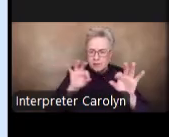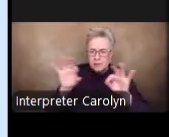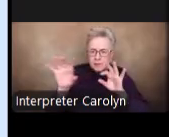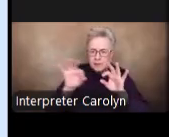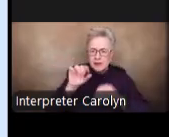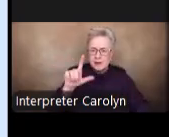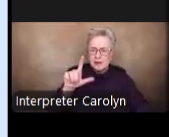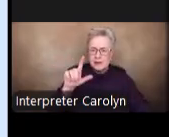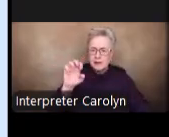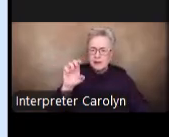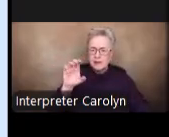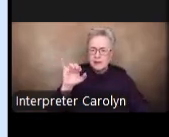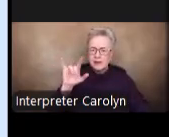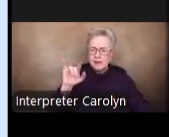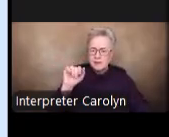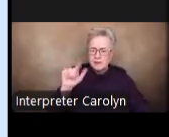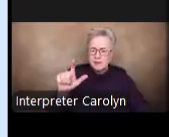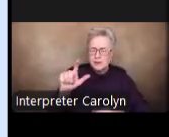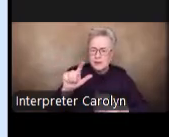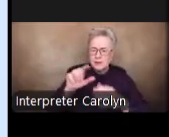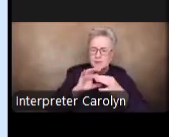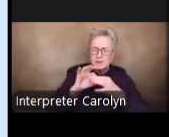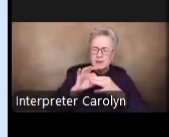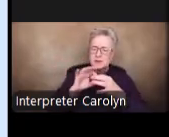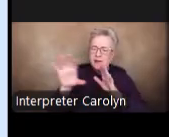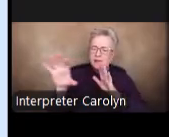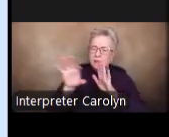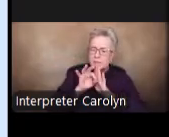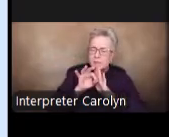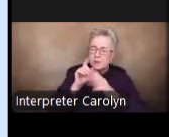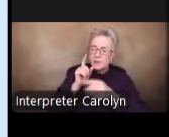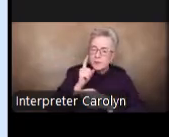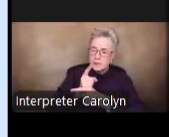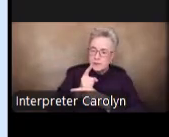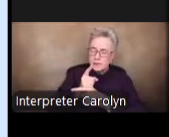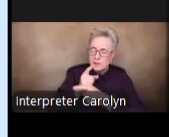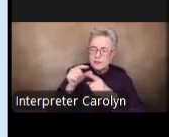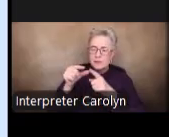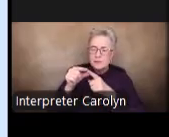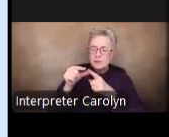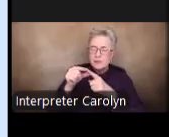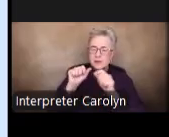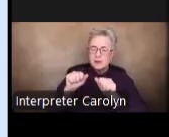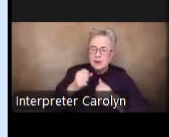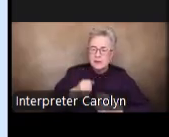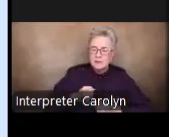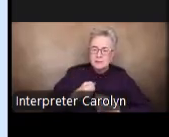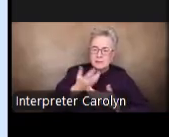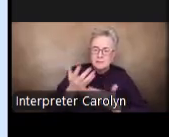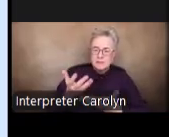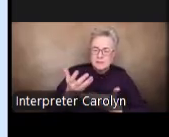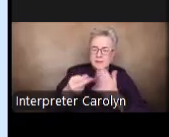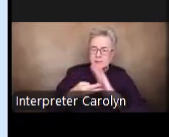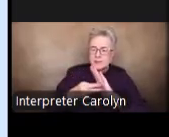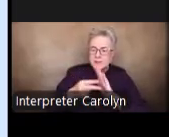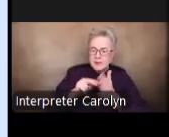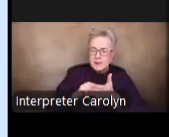basically that cognitive process of choosing the right word to express a specific meaning or concept or idea.